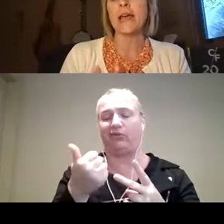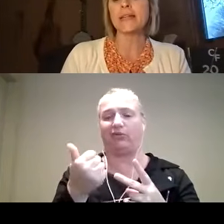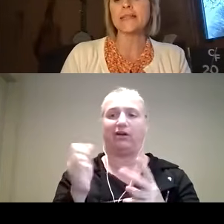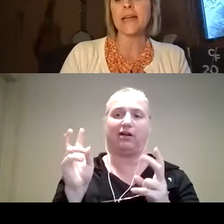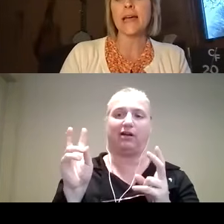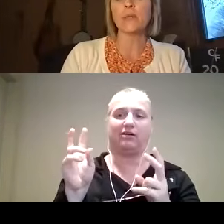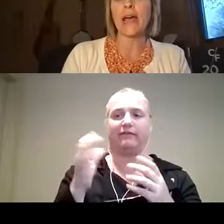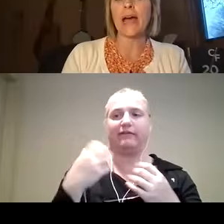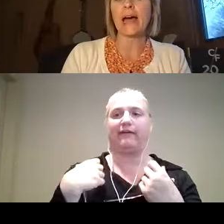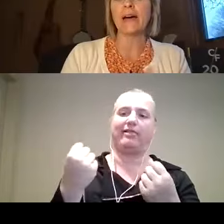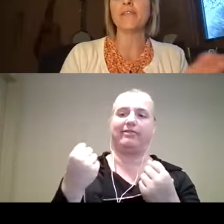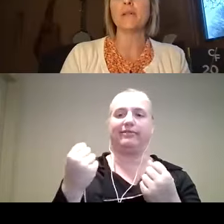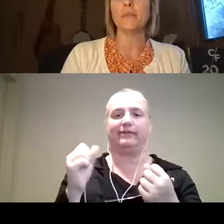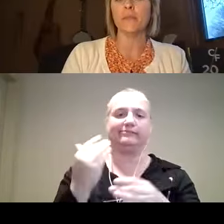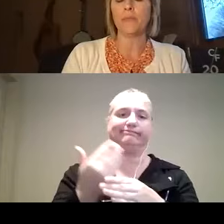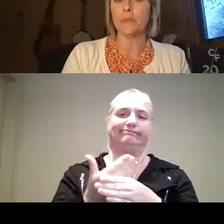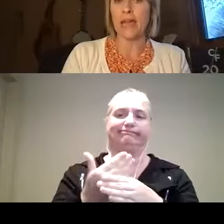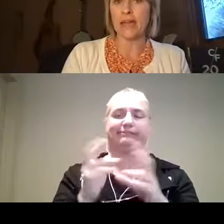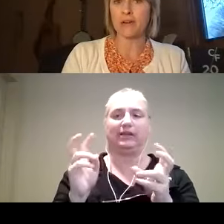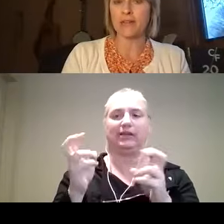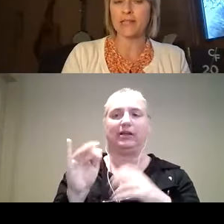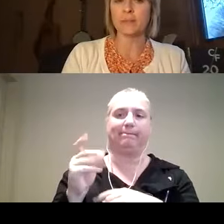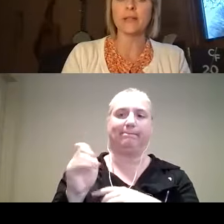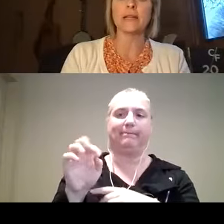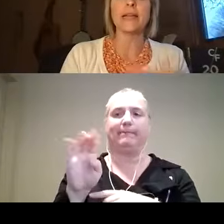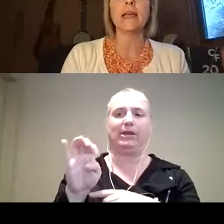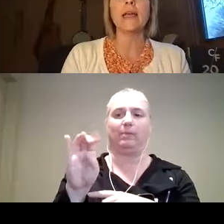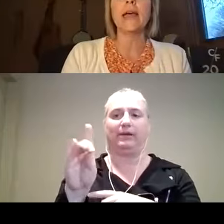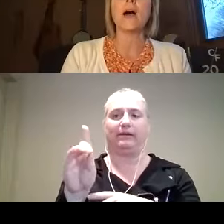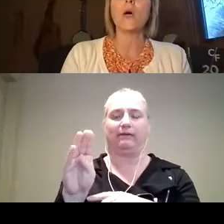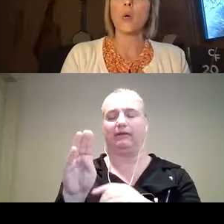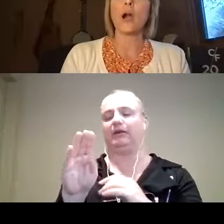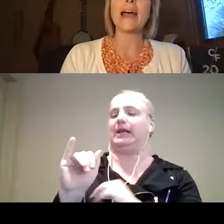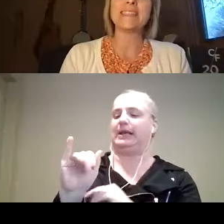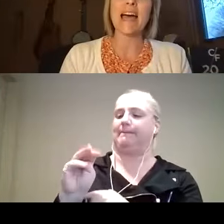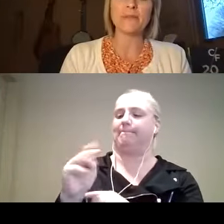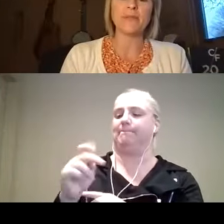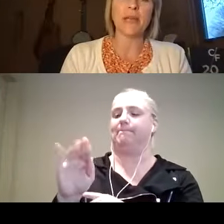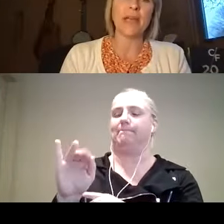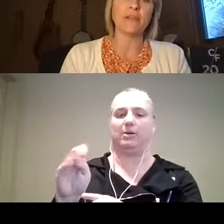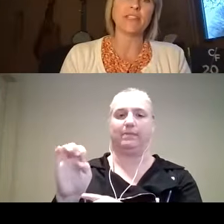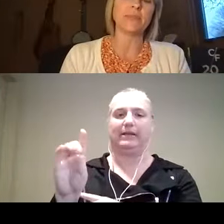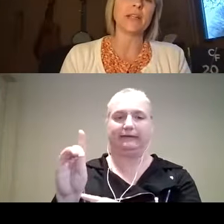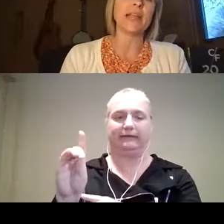Instead, we have a behavior disability or adapted behavior disability.